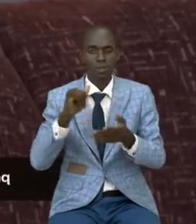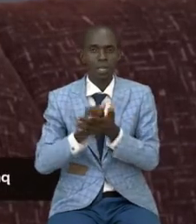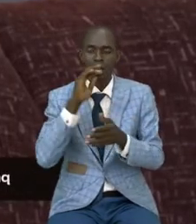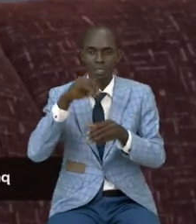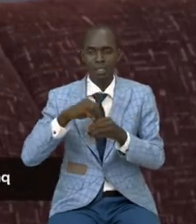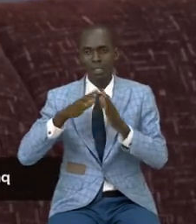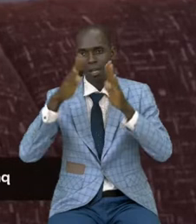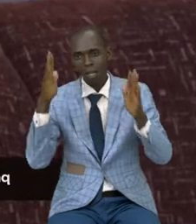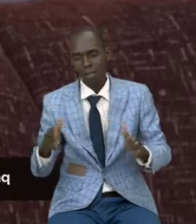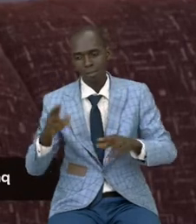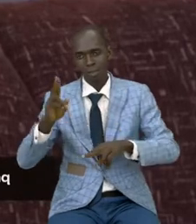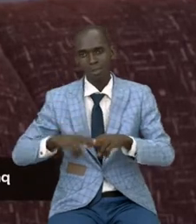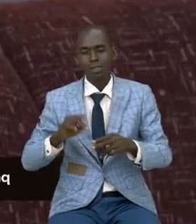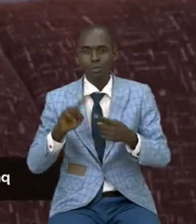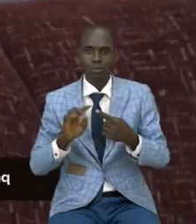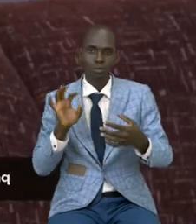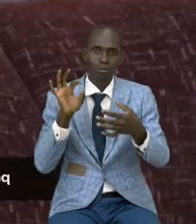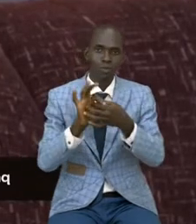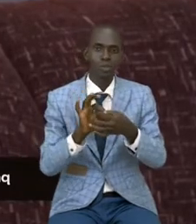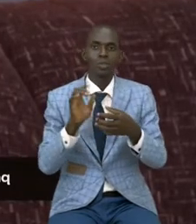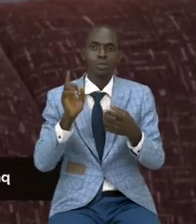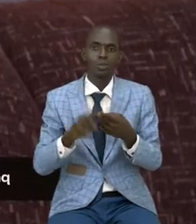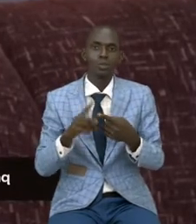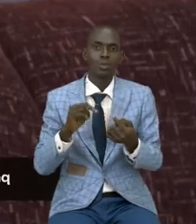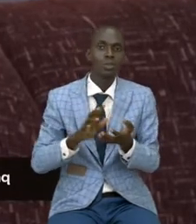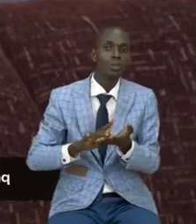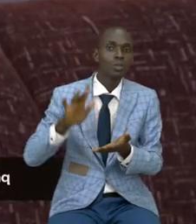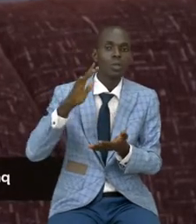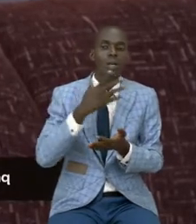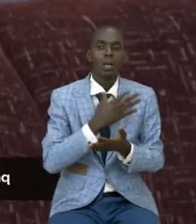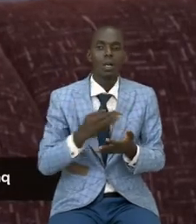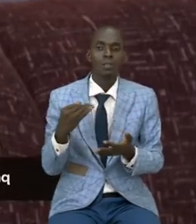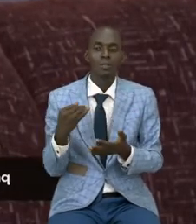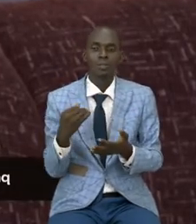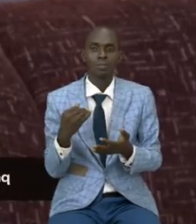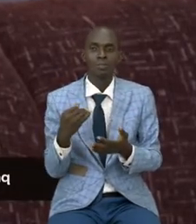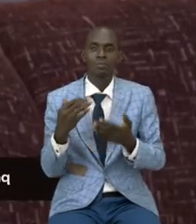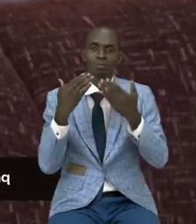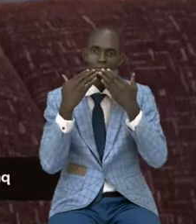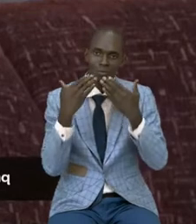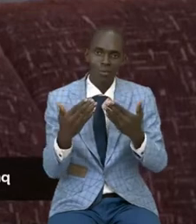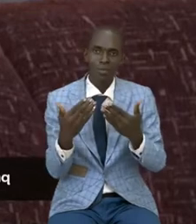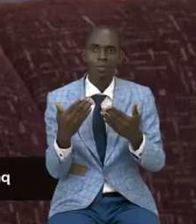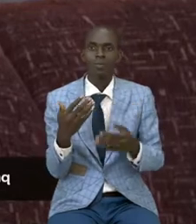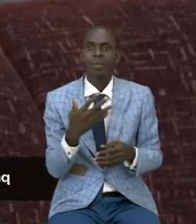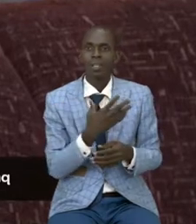to pass the faith in the glory and the wonderful work of god thank you and i give looney and tom